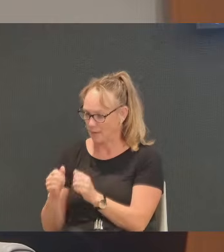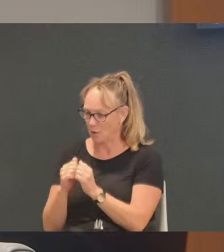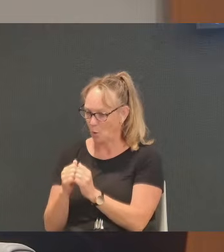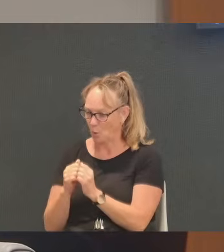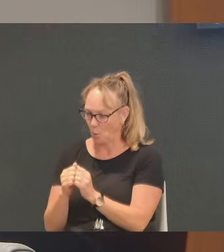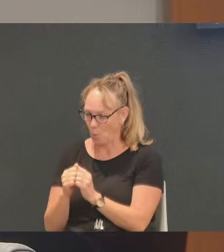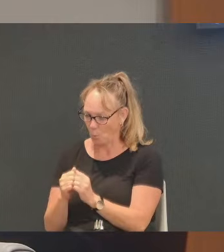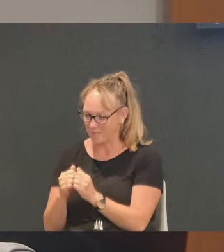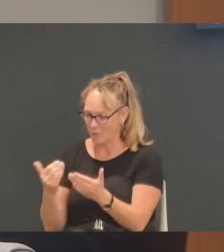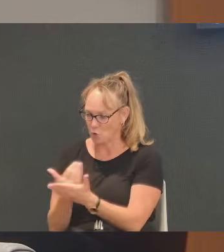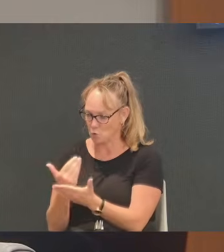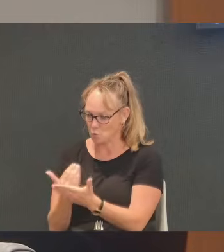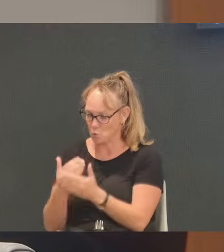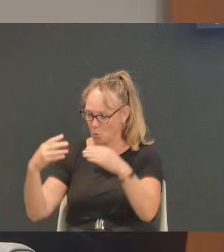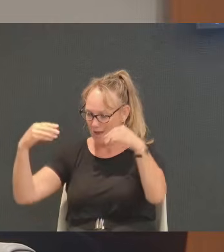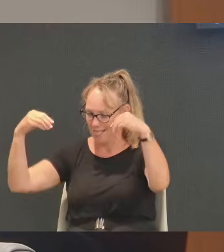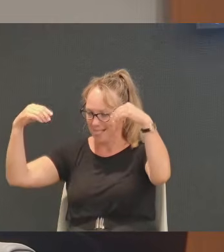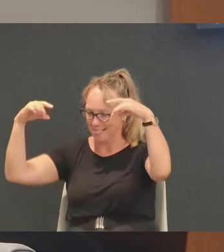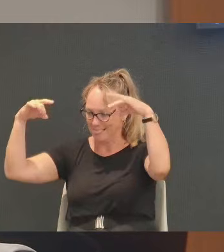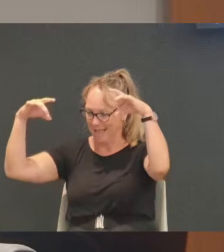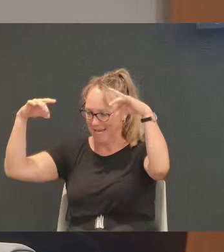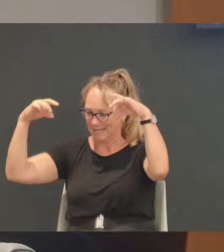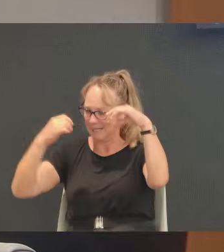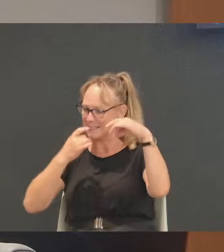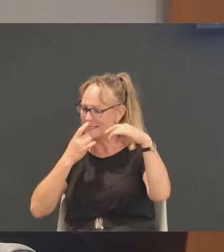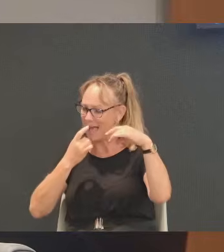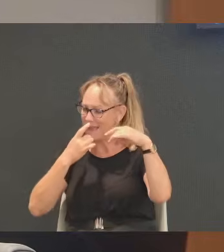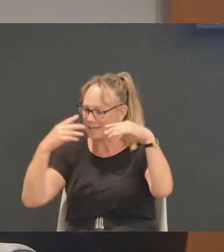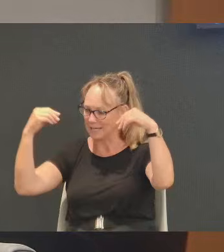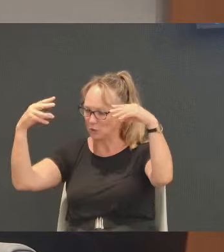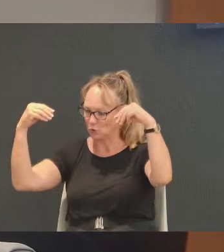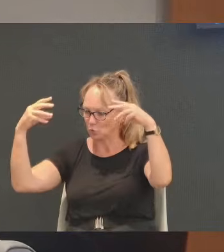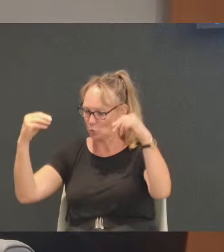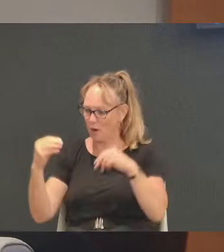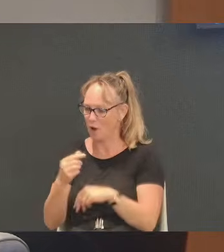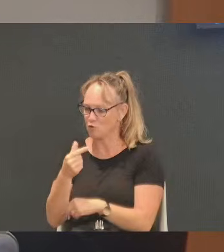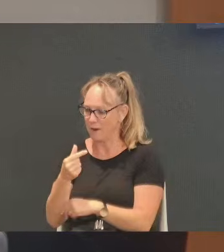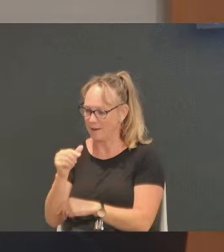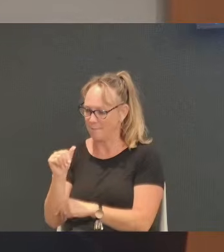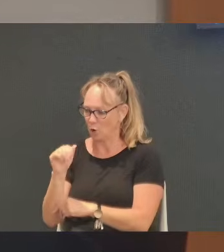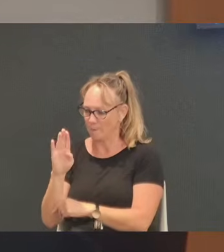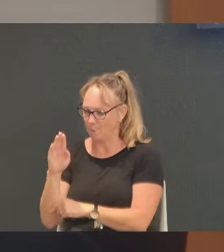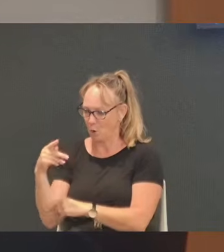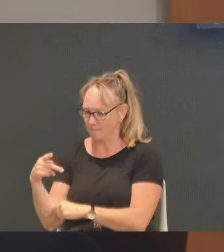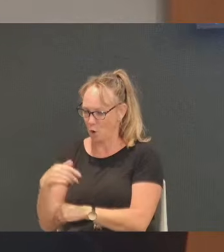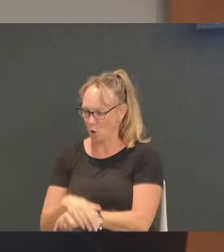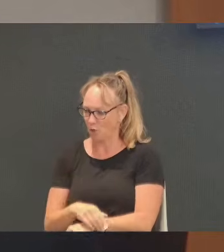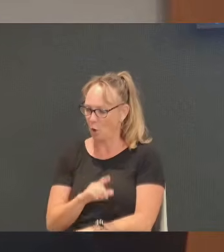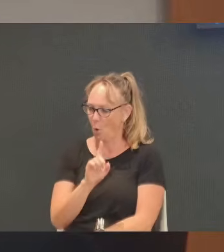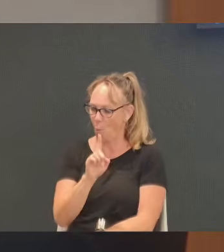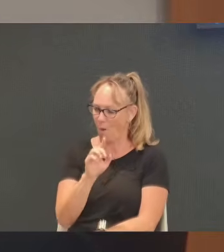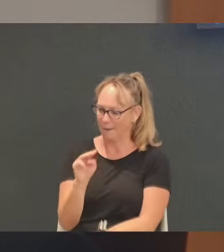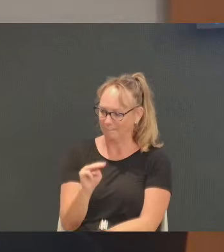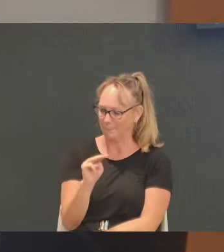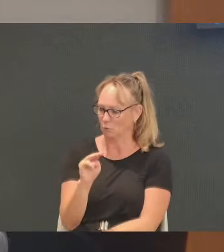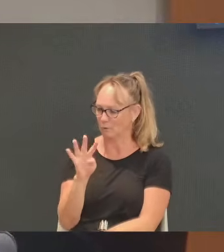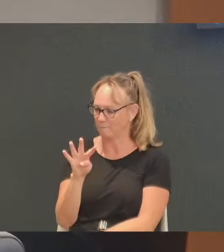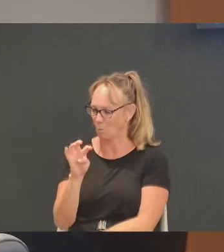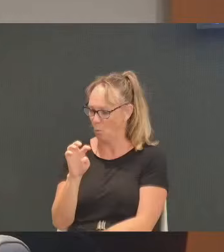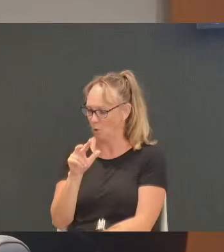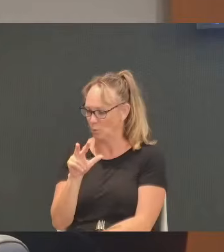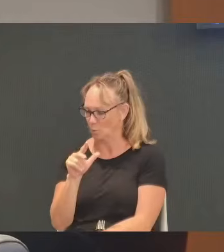lighting controls at Great American Ballpark in the amount of 1.42 million. Item 25 is to